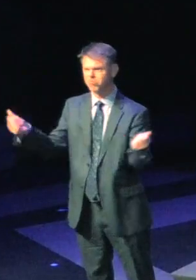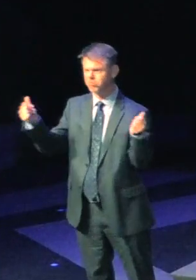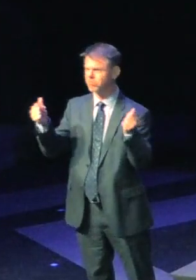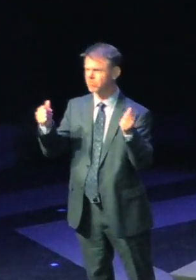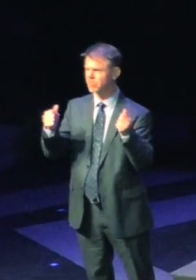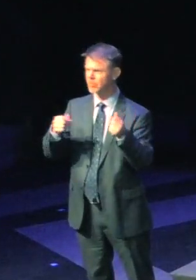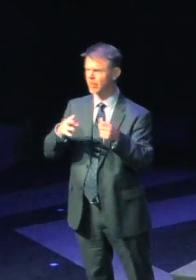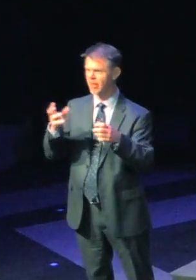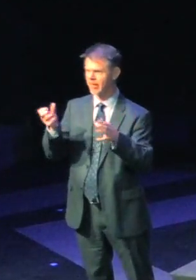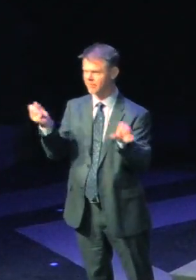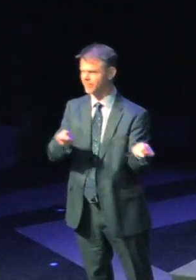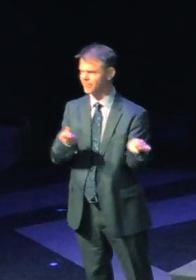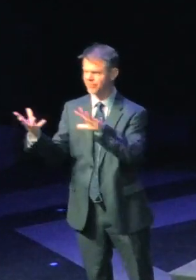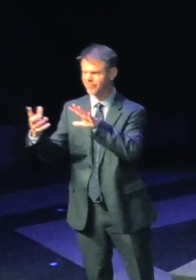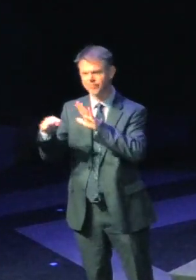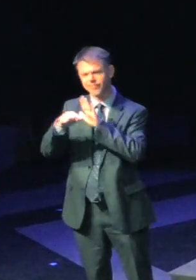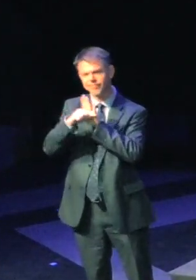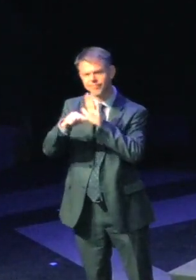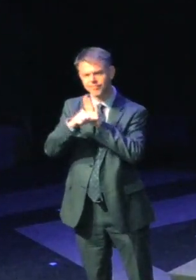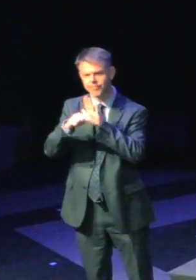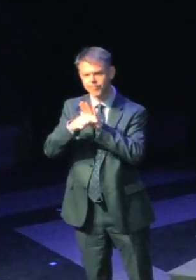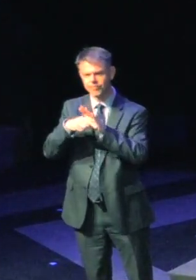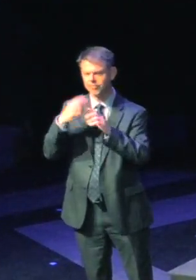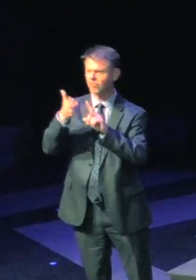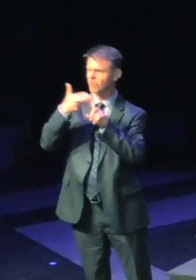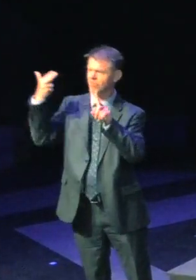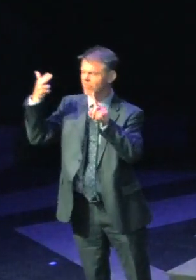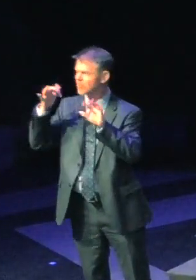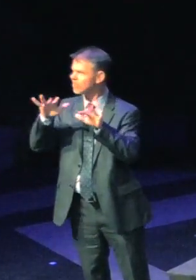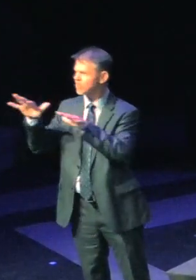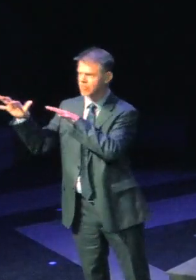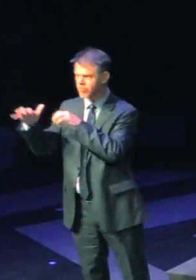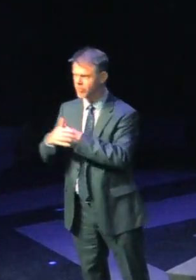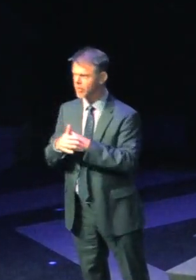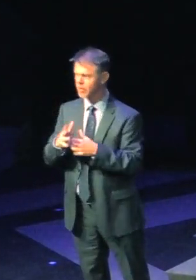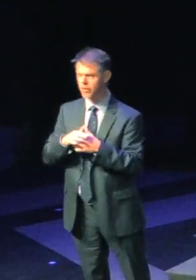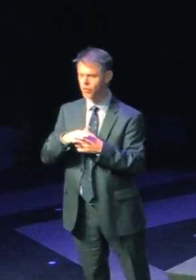surrounding disabilities, instead focus on the incredible strengths and talents that lie within